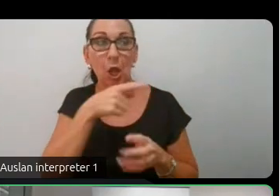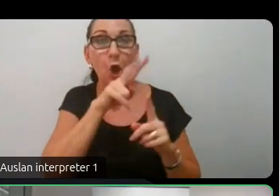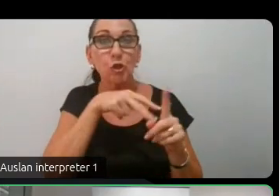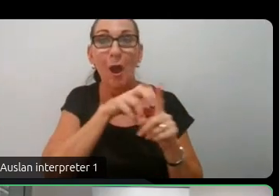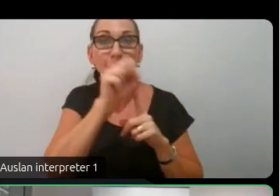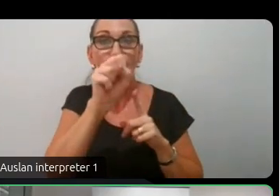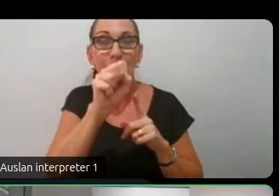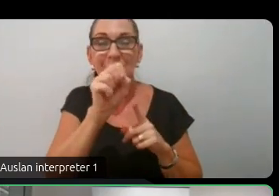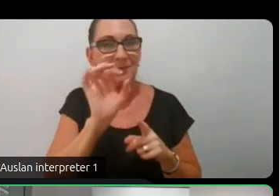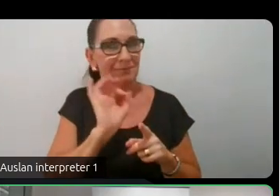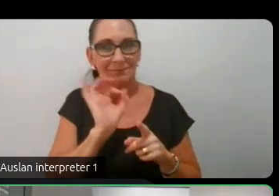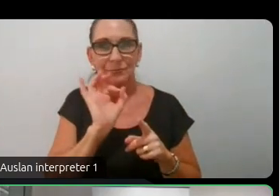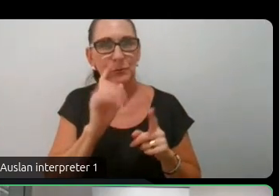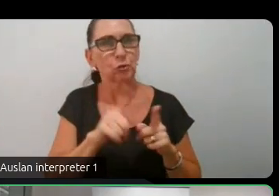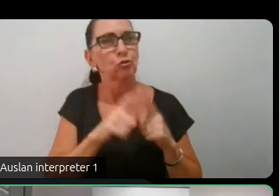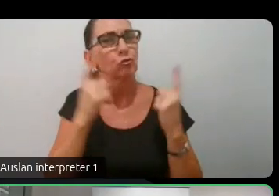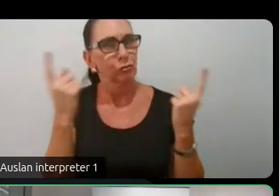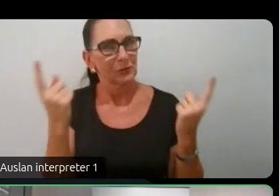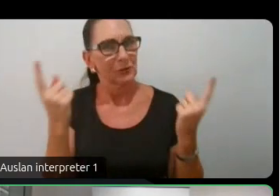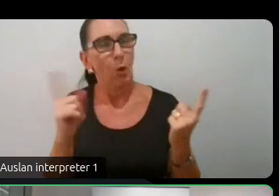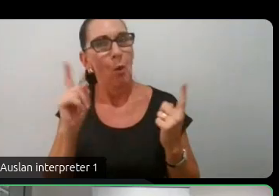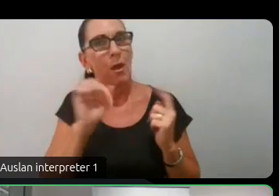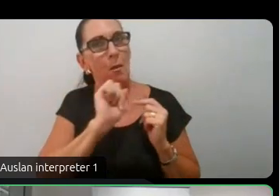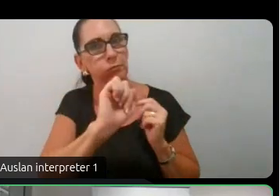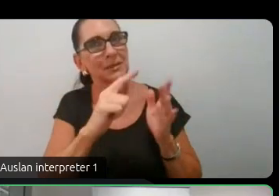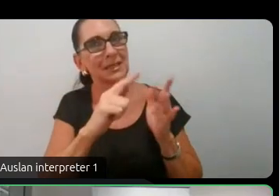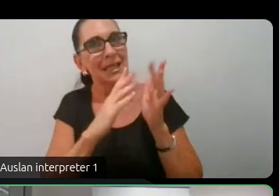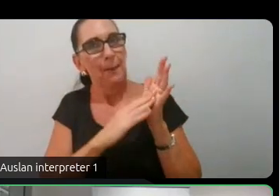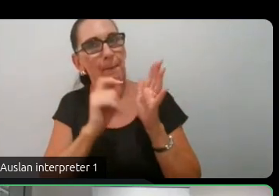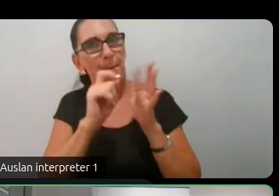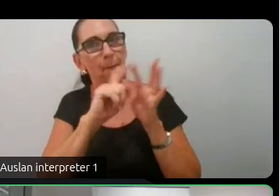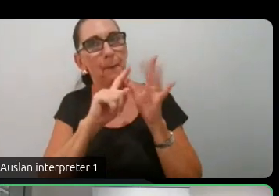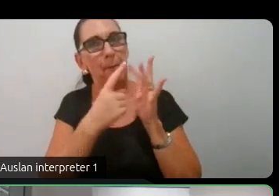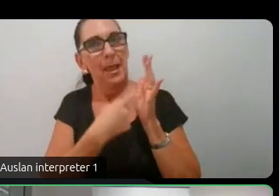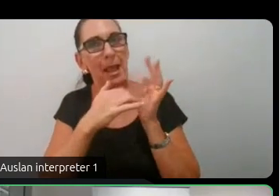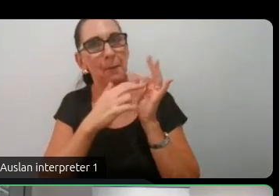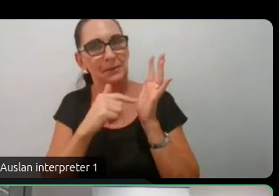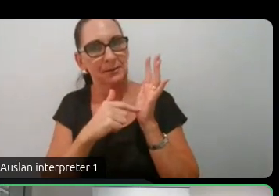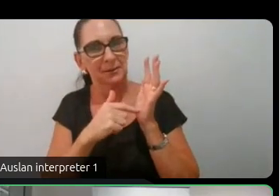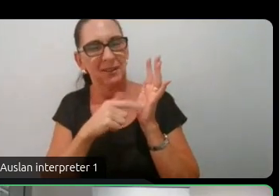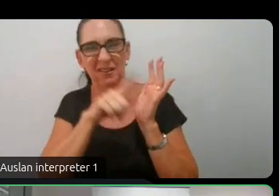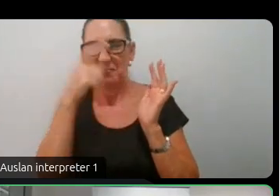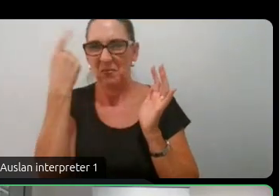well. There's a very clear distinction when you're considering what an impairment is.